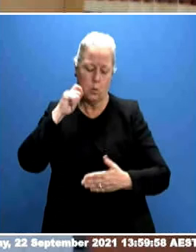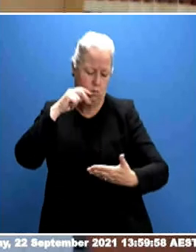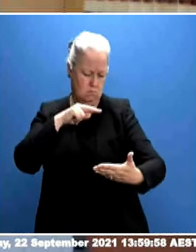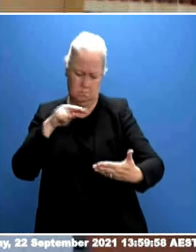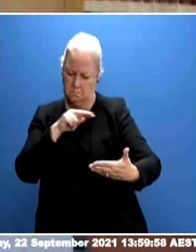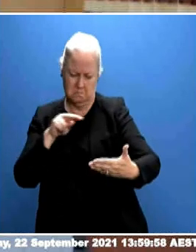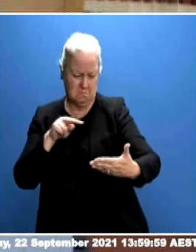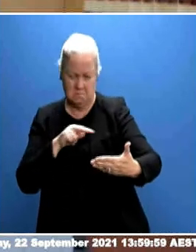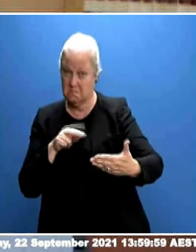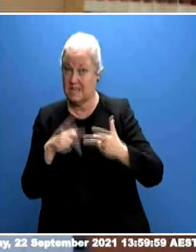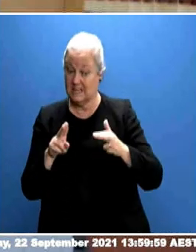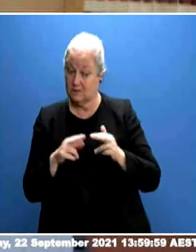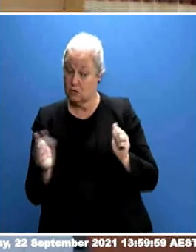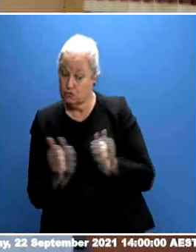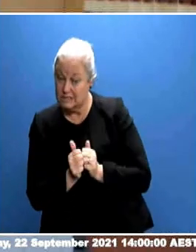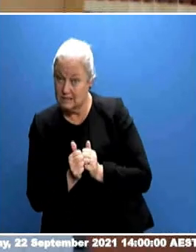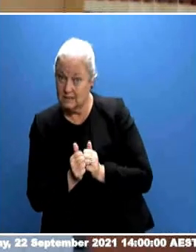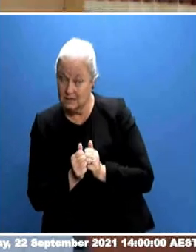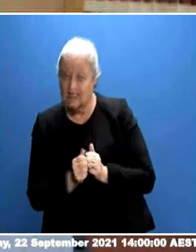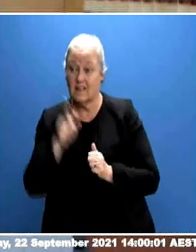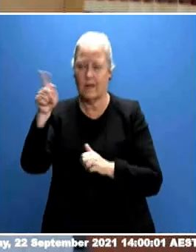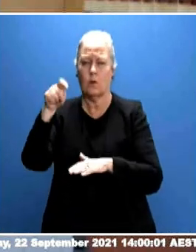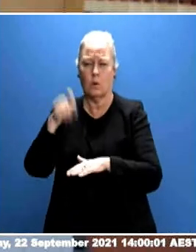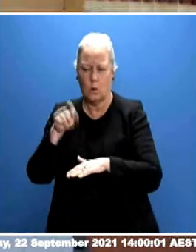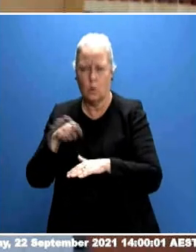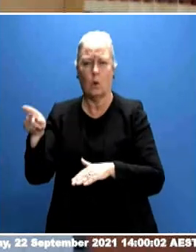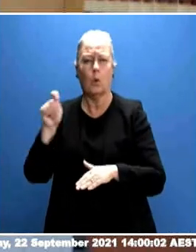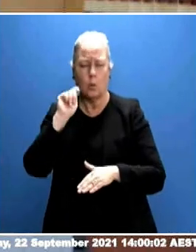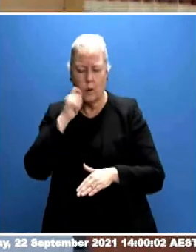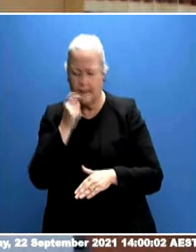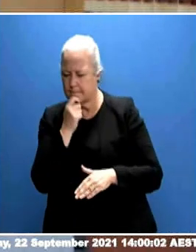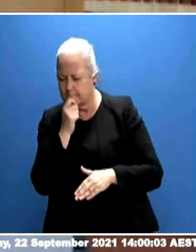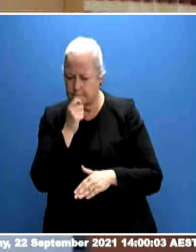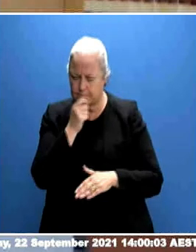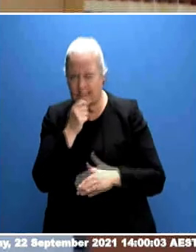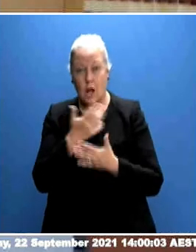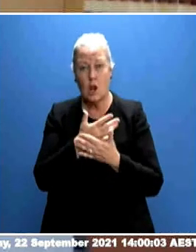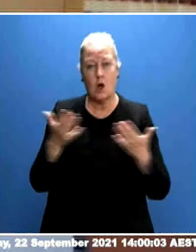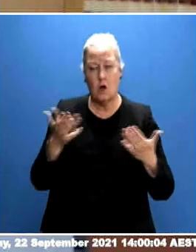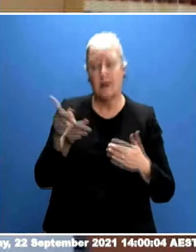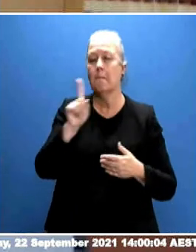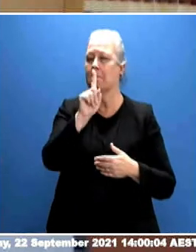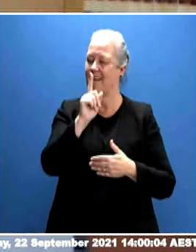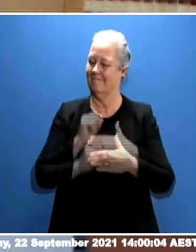That court will also determine the duration of the placement, noting that it can't be more than 21 days.